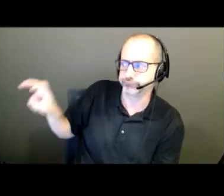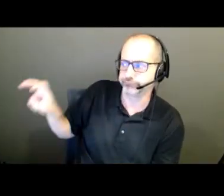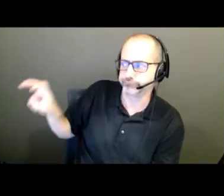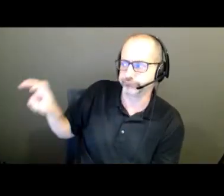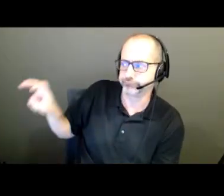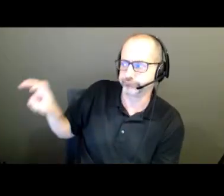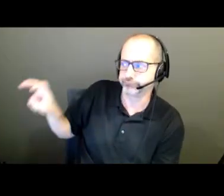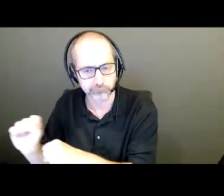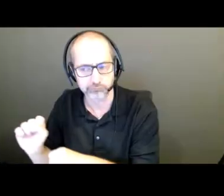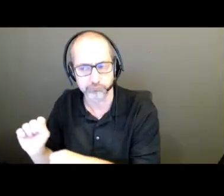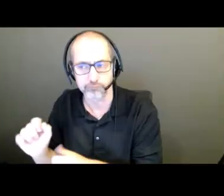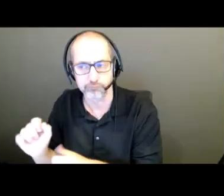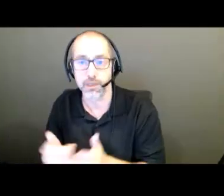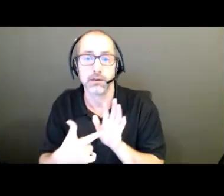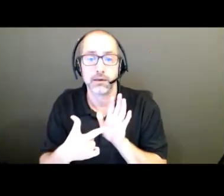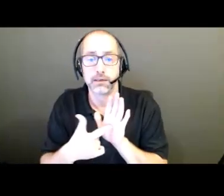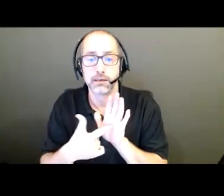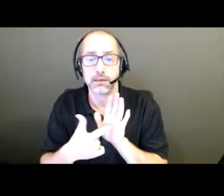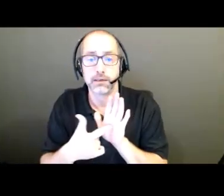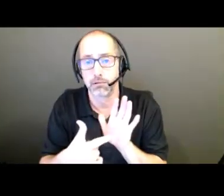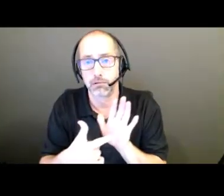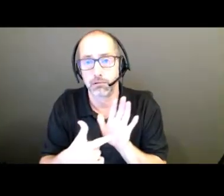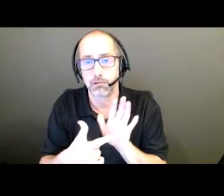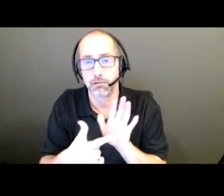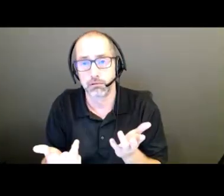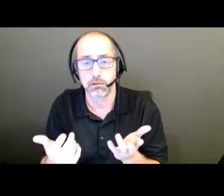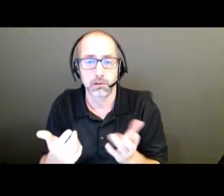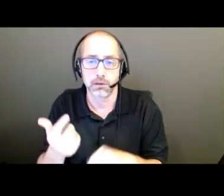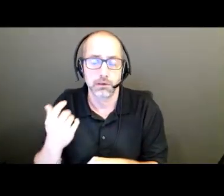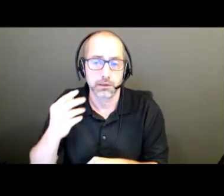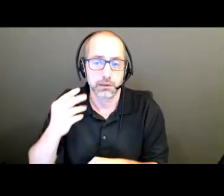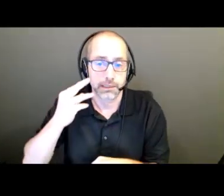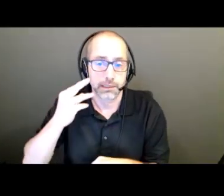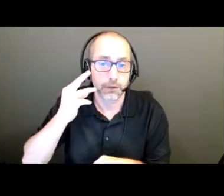For example, if your experience has previously been ceramic,